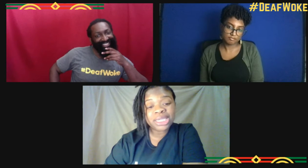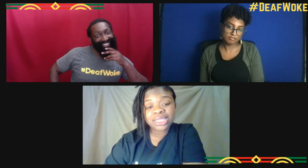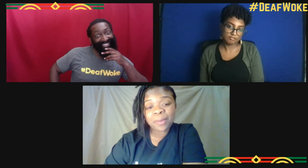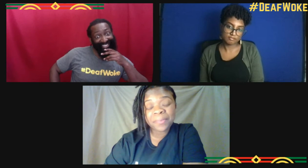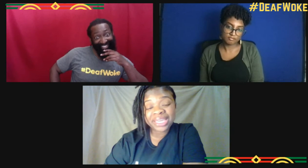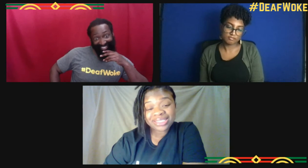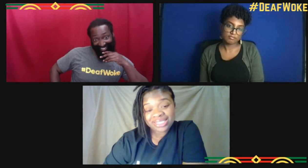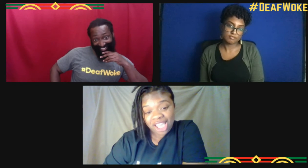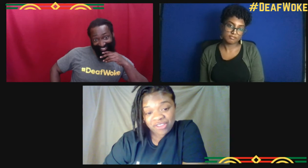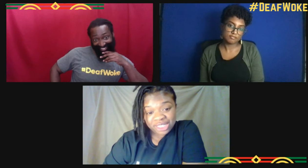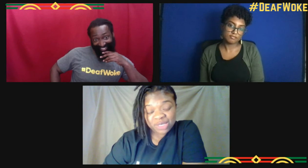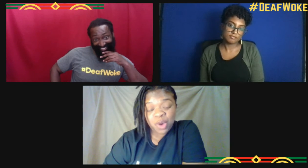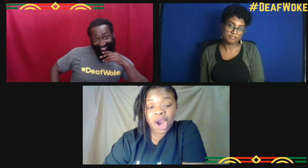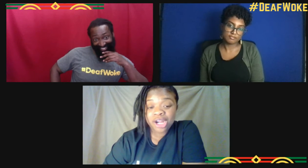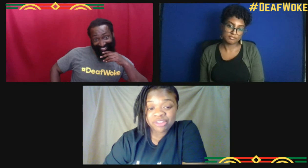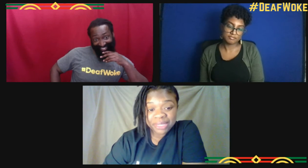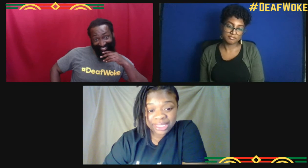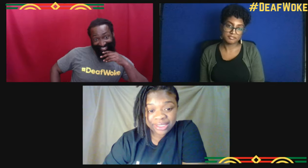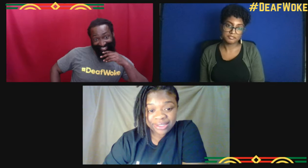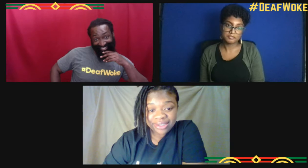I mean, being deaf is a part of me